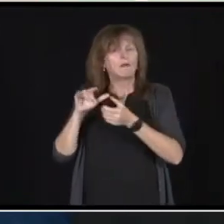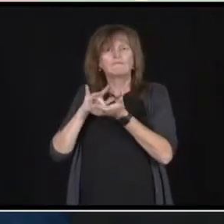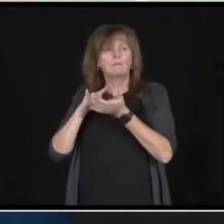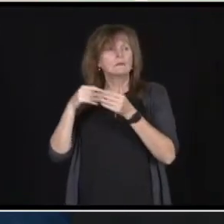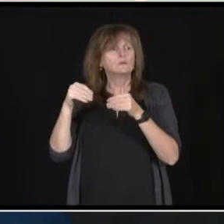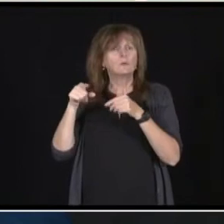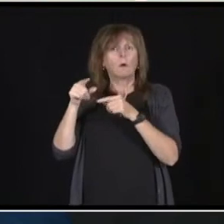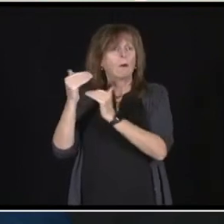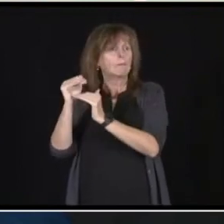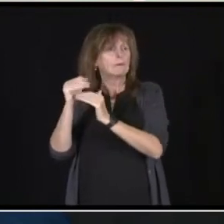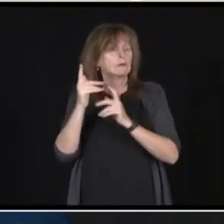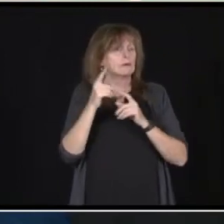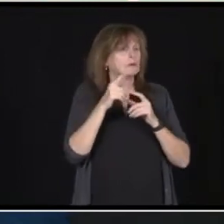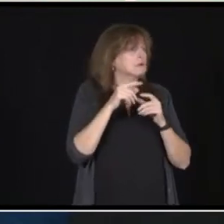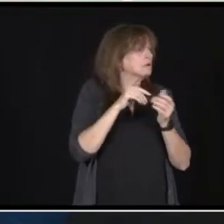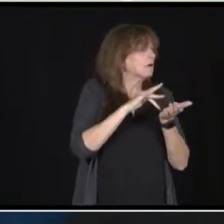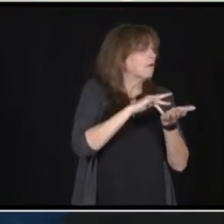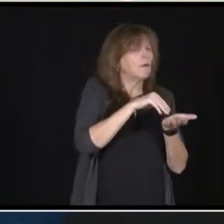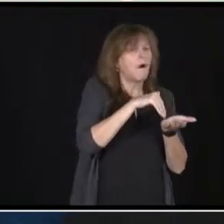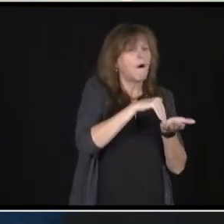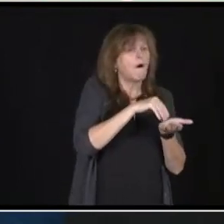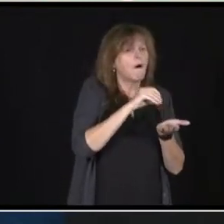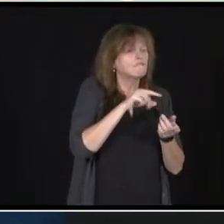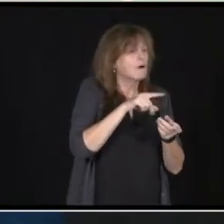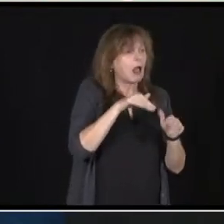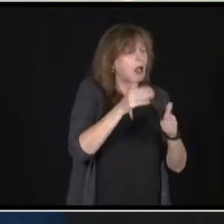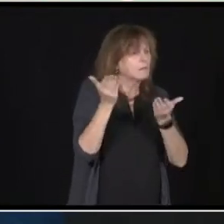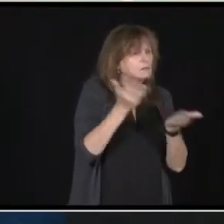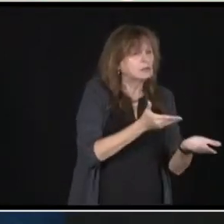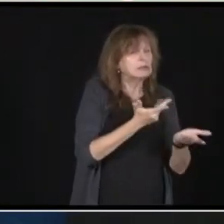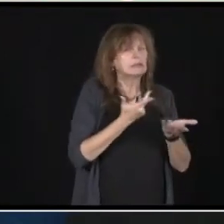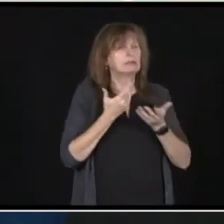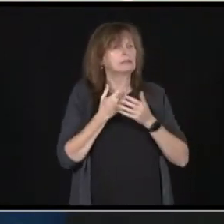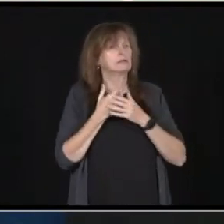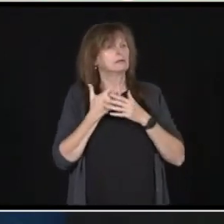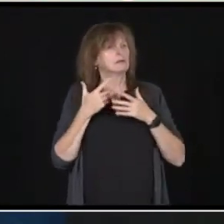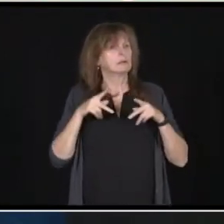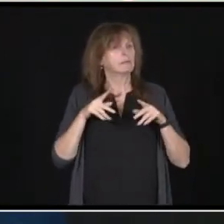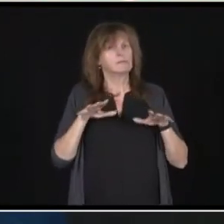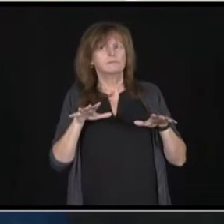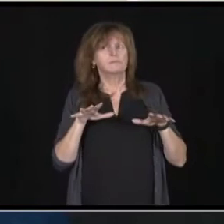It is not available in a lot of the pharmacies and a lot of doctor offices do not have it.